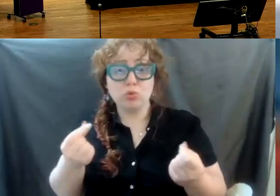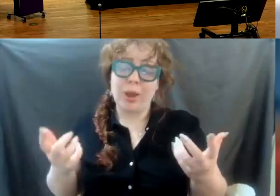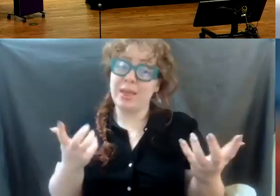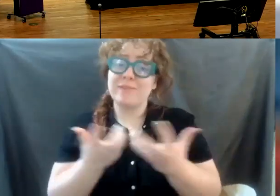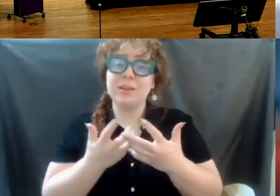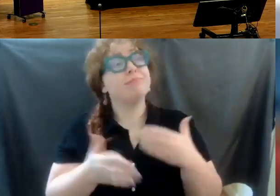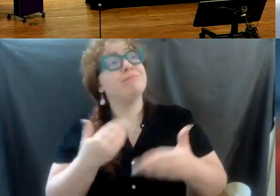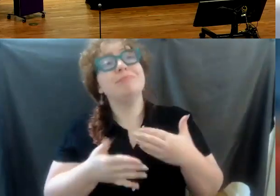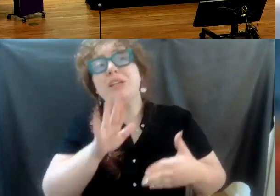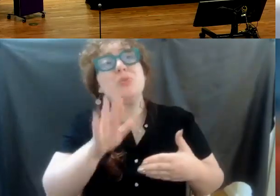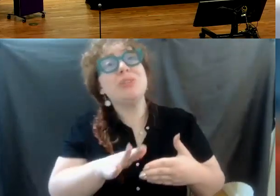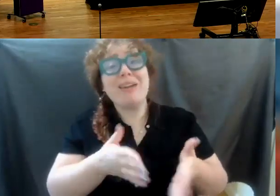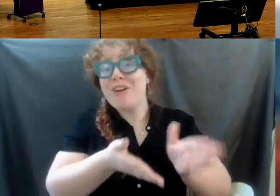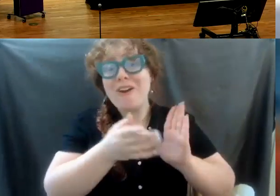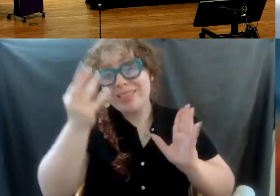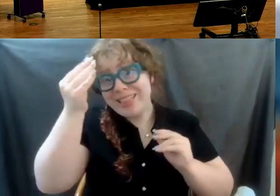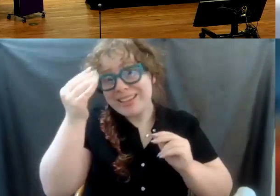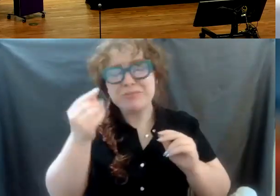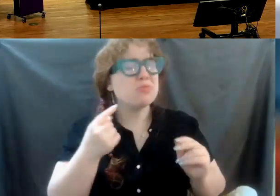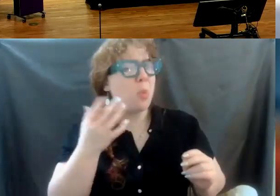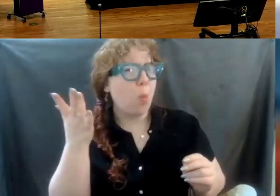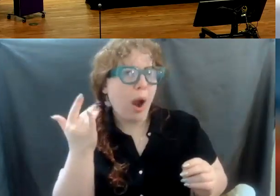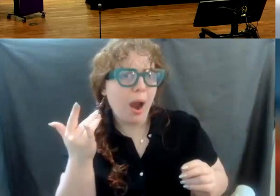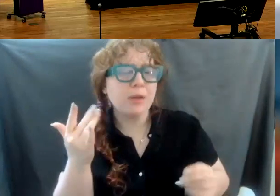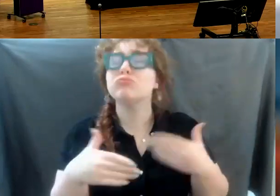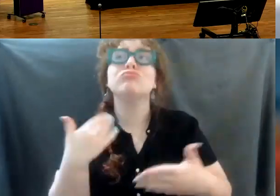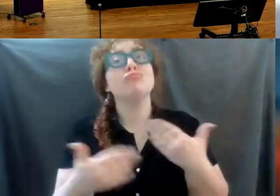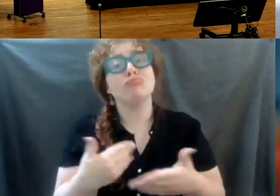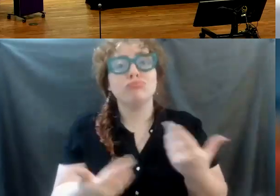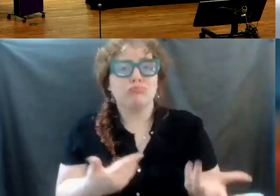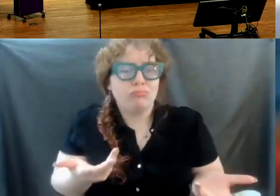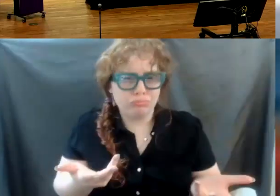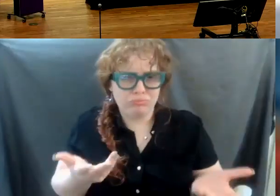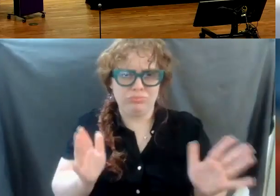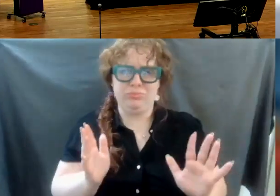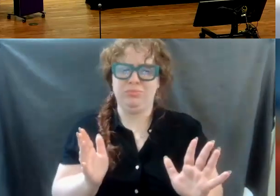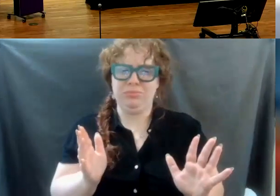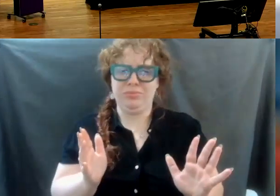at the root of it whether or not that thing we're trying to fit into that would try to be able to coincide with